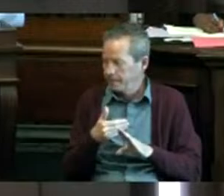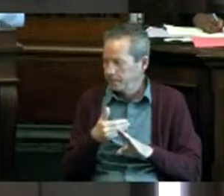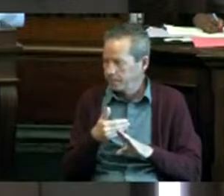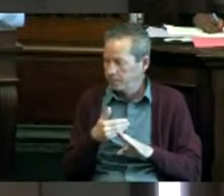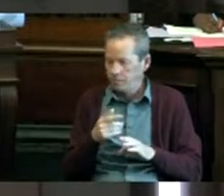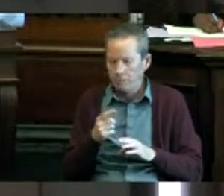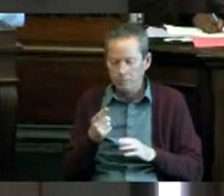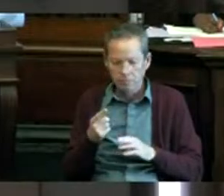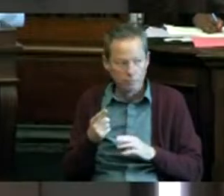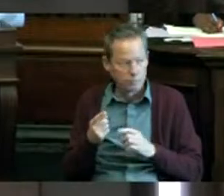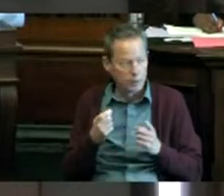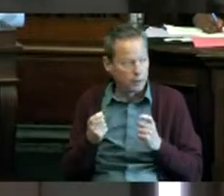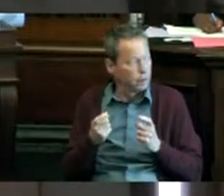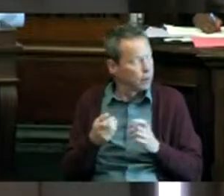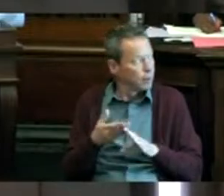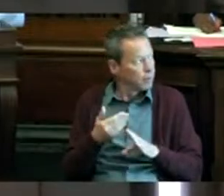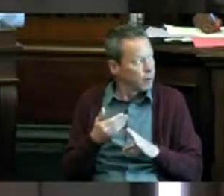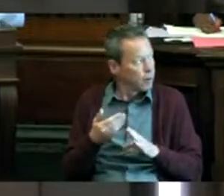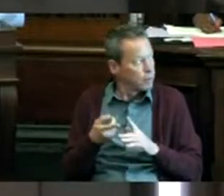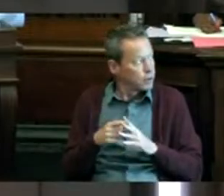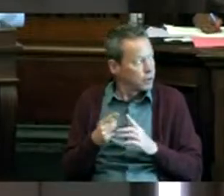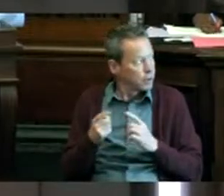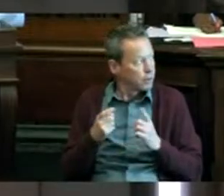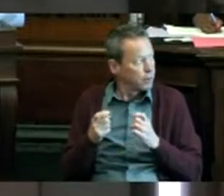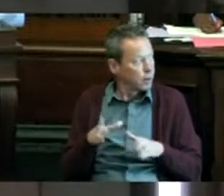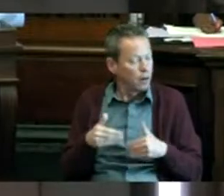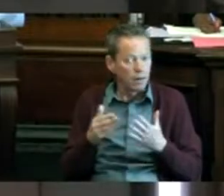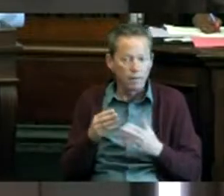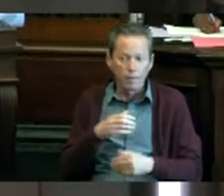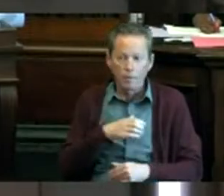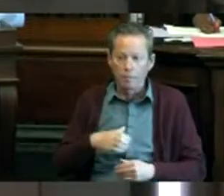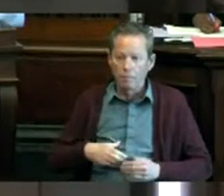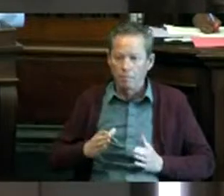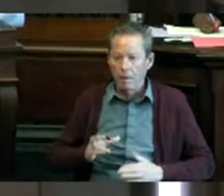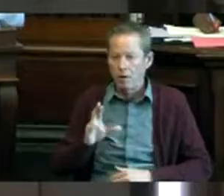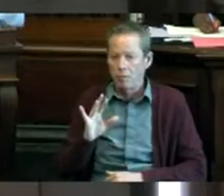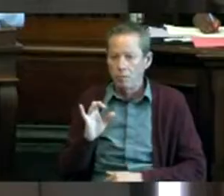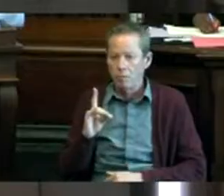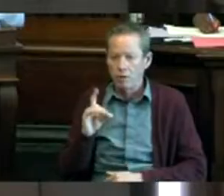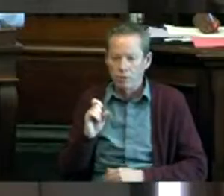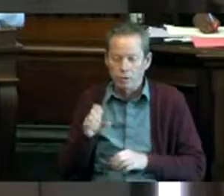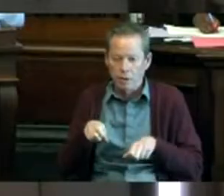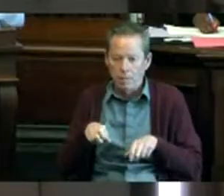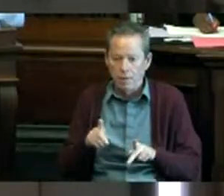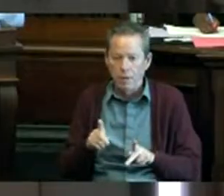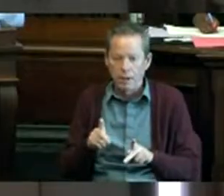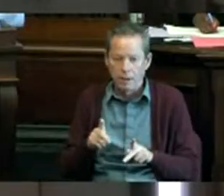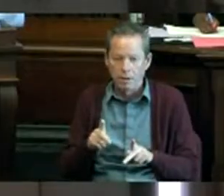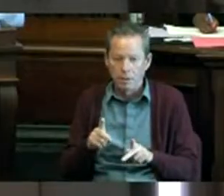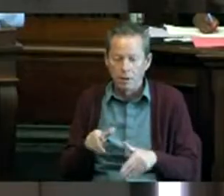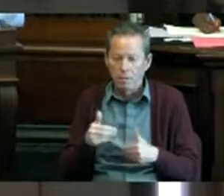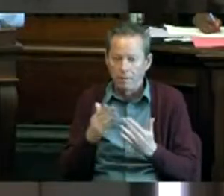but they may participate in discussion. Before we jump in with any questions, before I